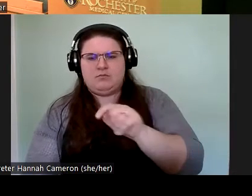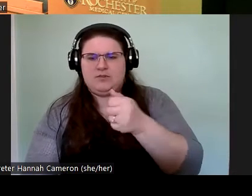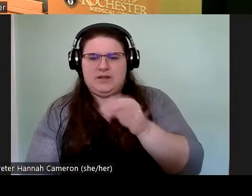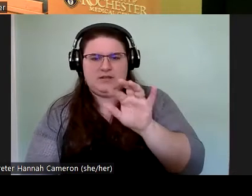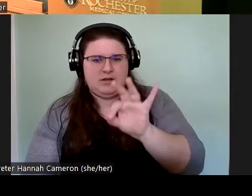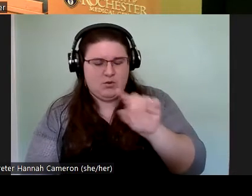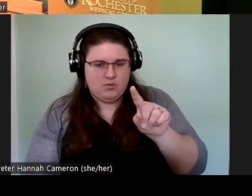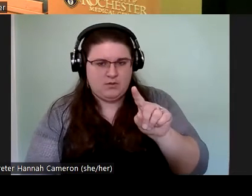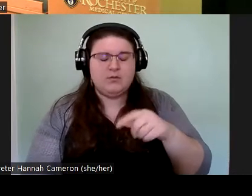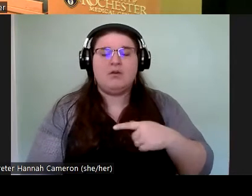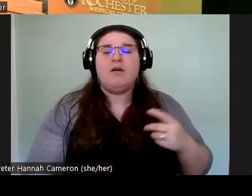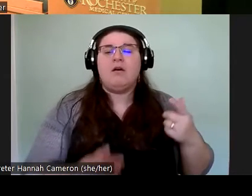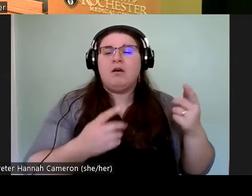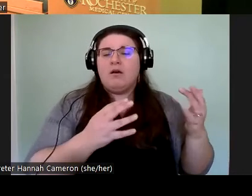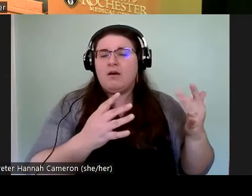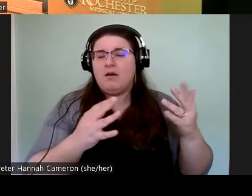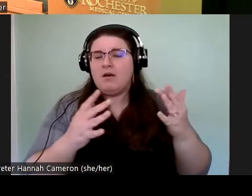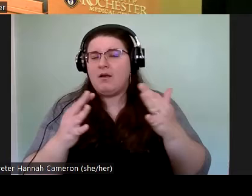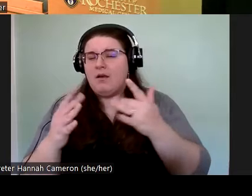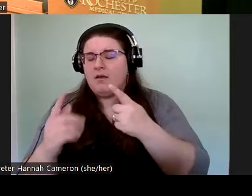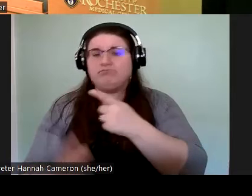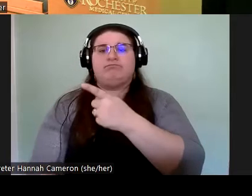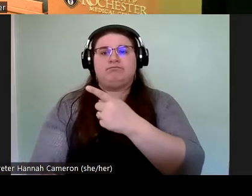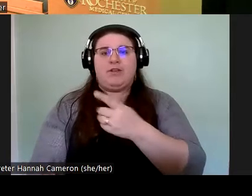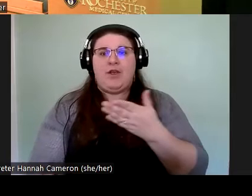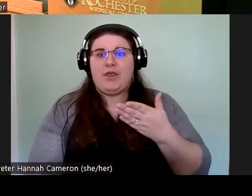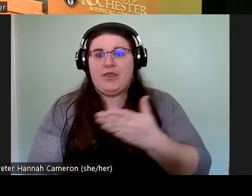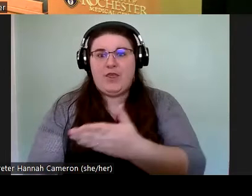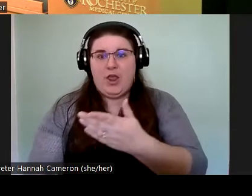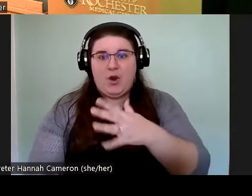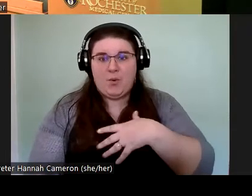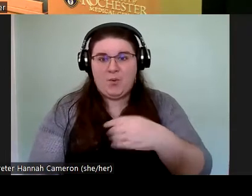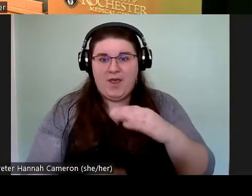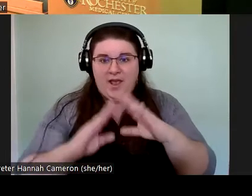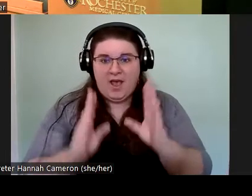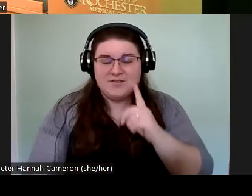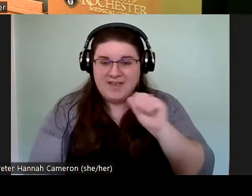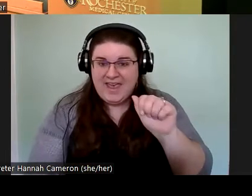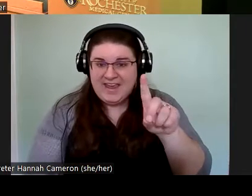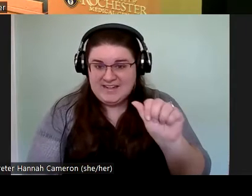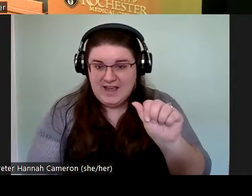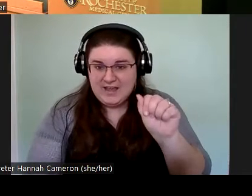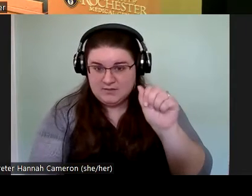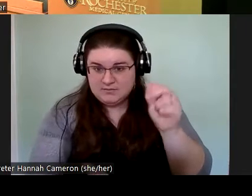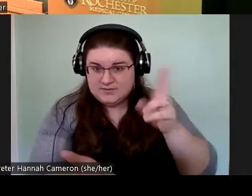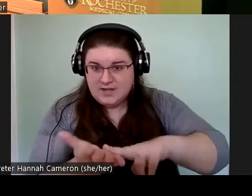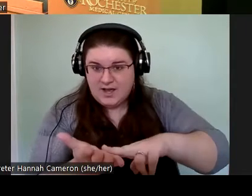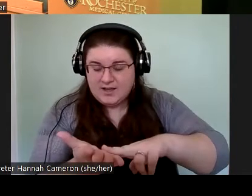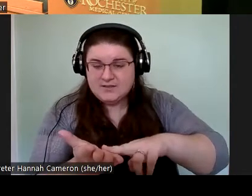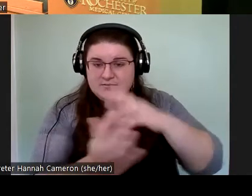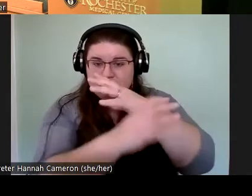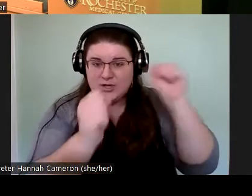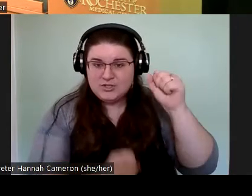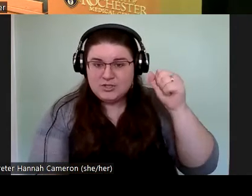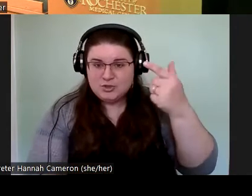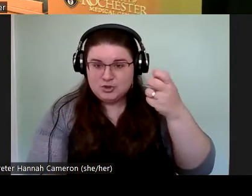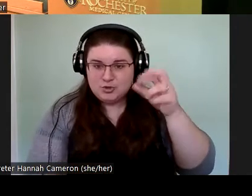White House for the signing of the Americans with Disabilities Act by President George Bush in 1990